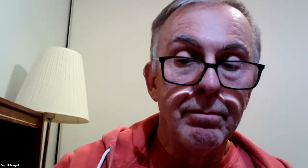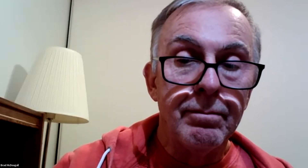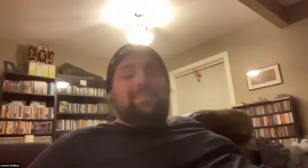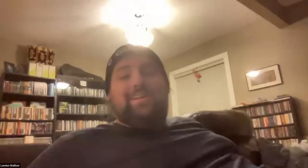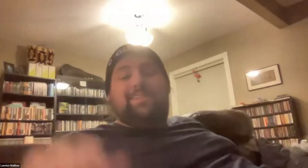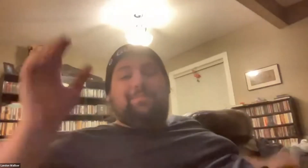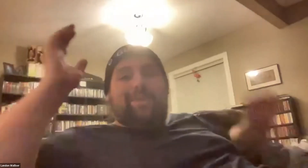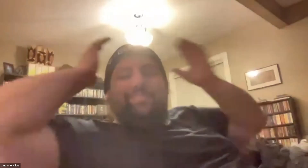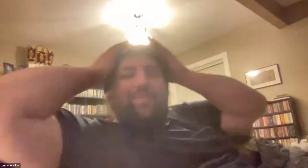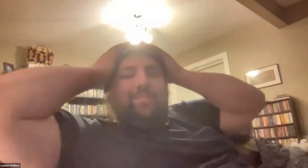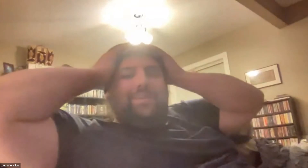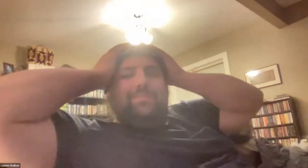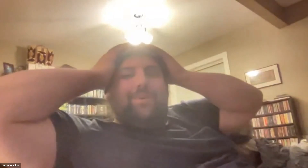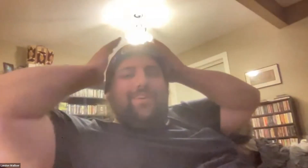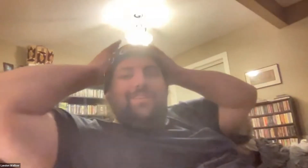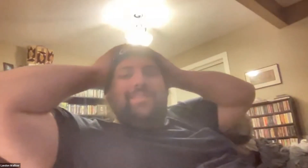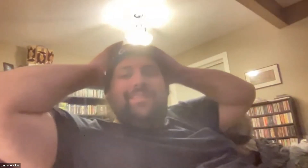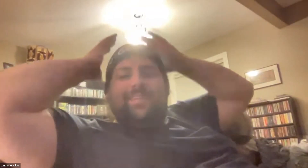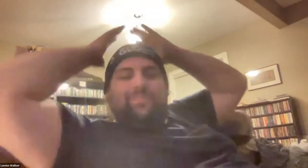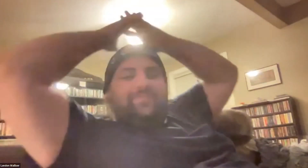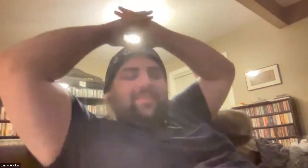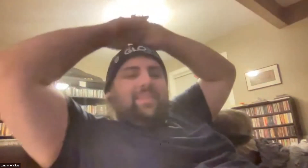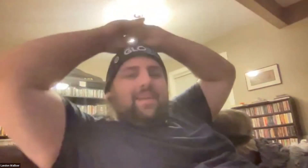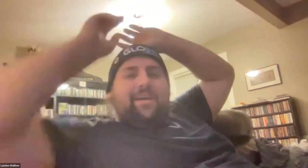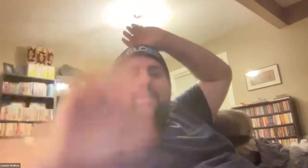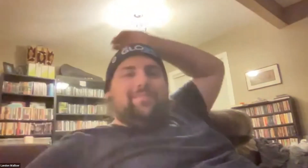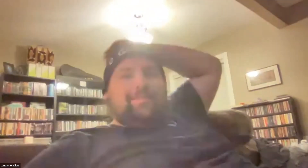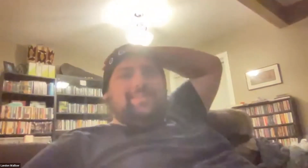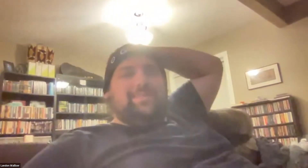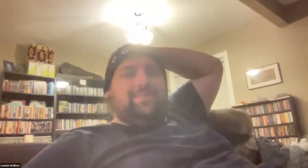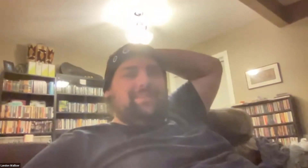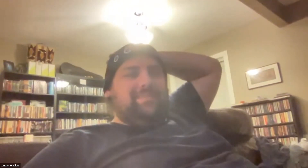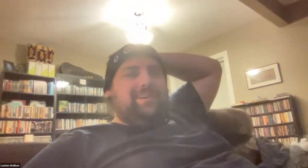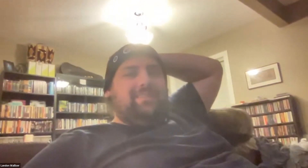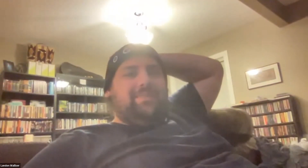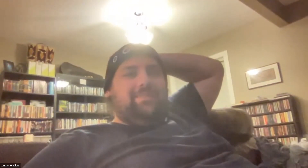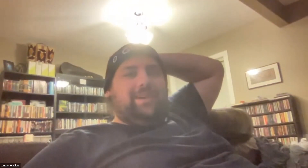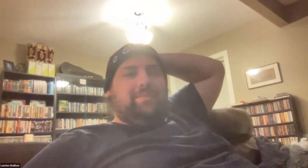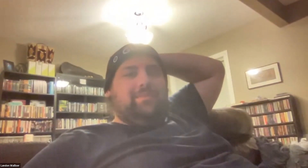I did not, other than we have a show opening tomorrow, everyone, so if you're in Regina, feel free to come out